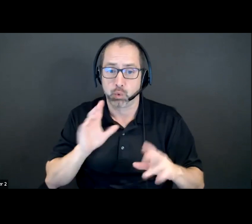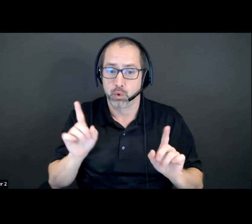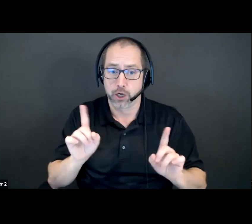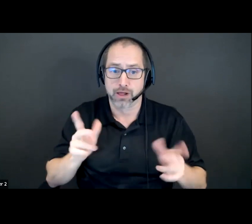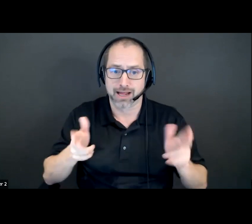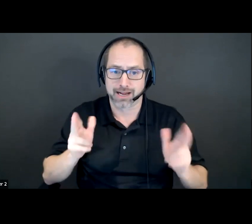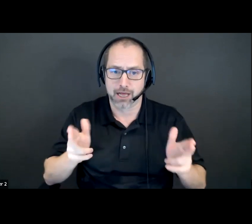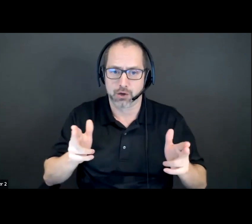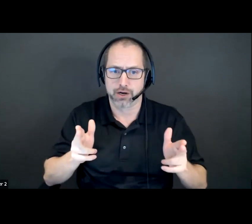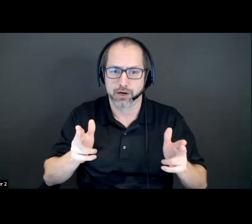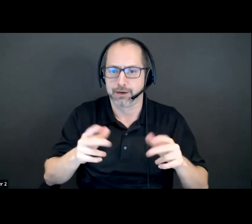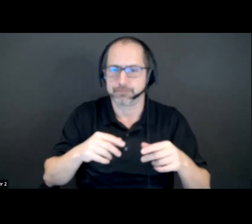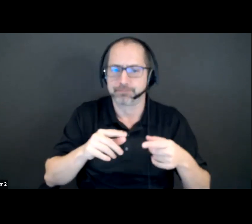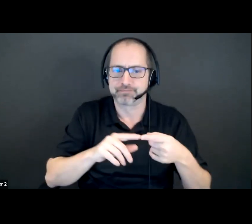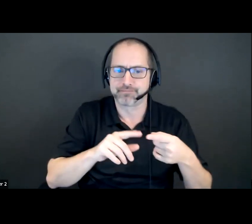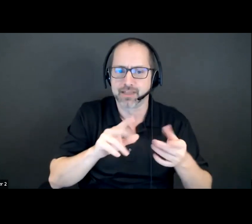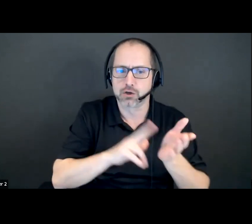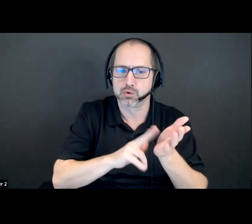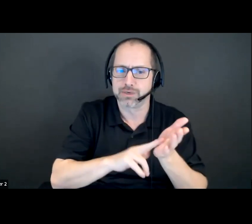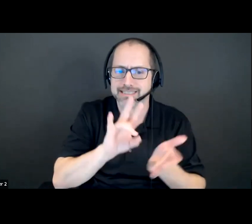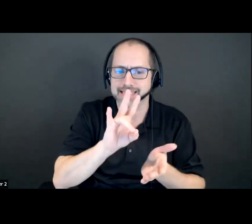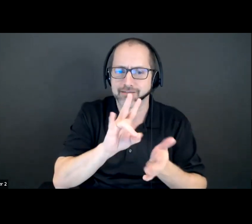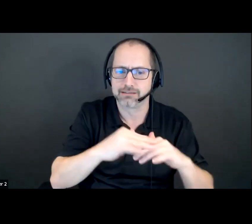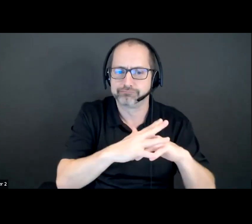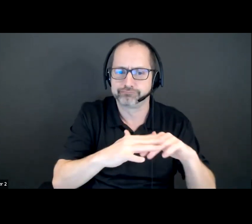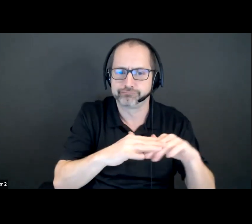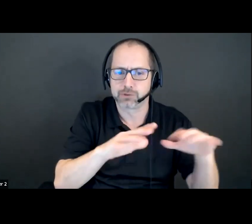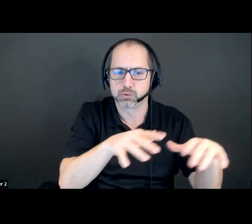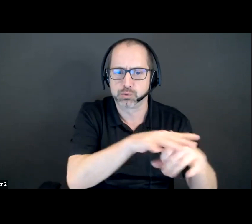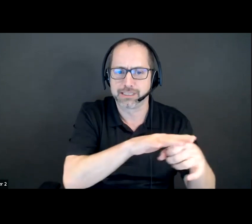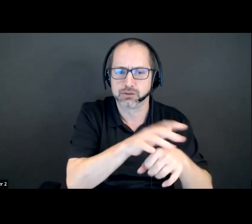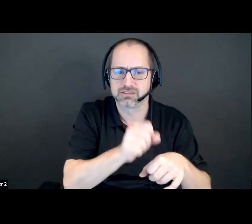territories of the peoples of the treaty seven region in southern Alberta which includes the